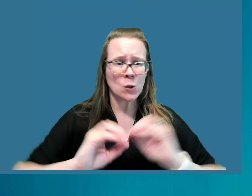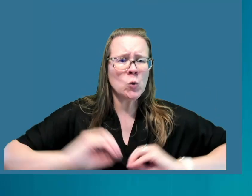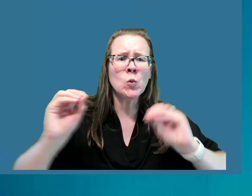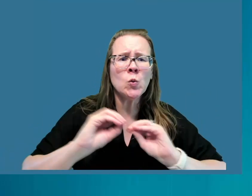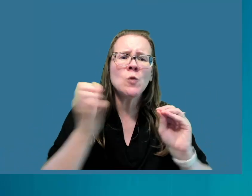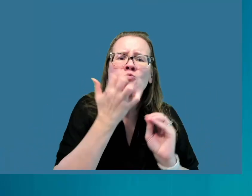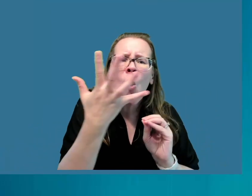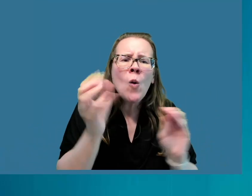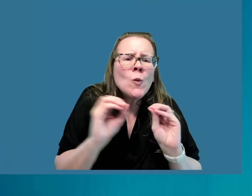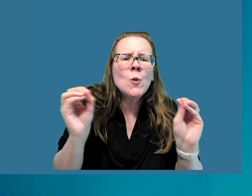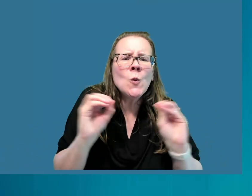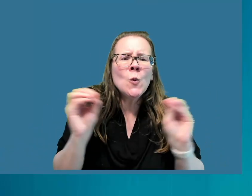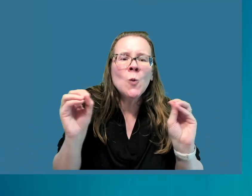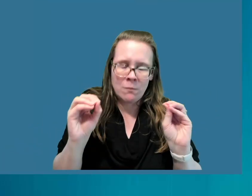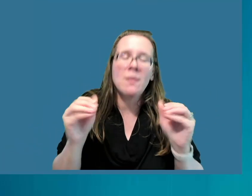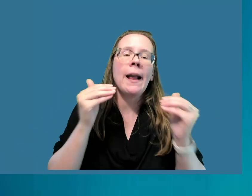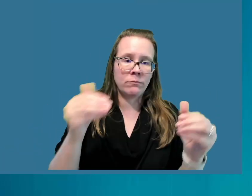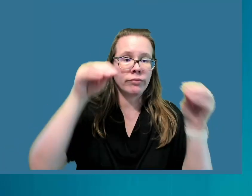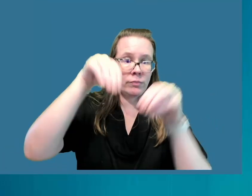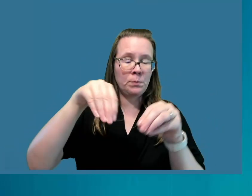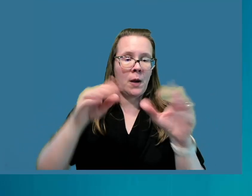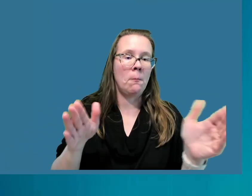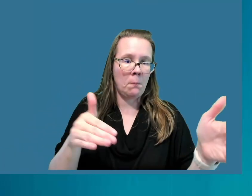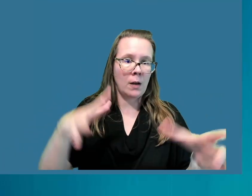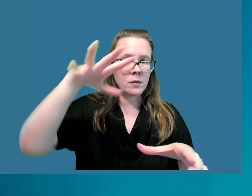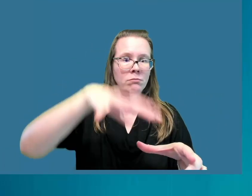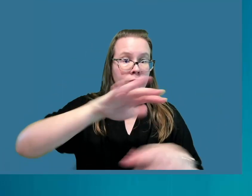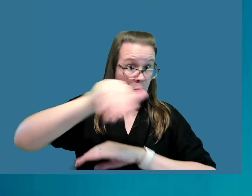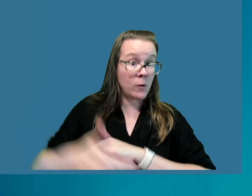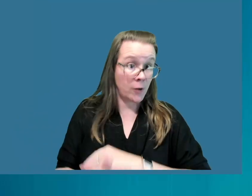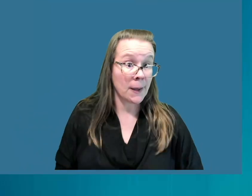completely cool. The longer you let them cool, out and open in the air,